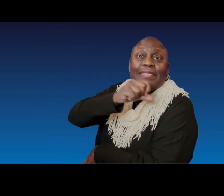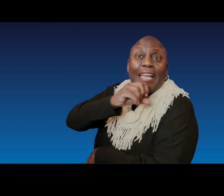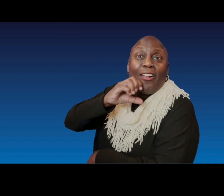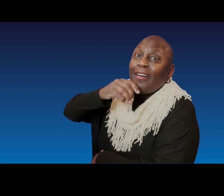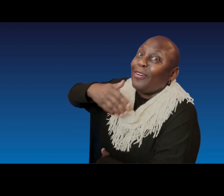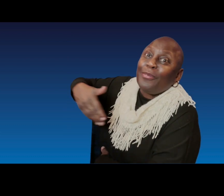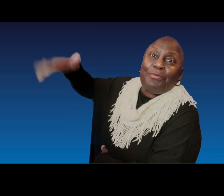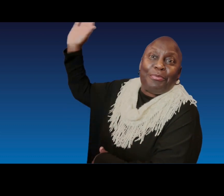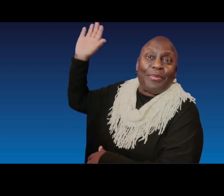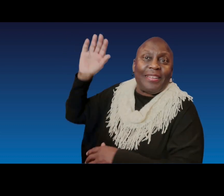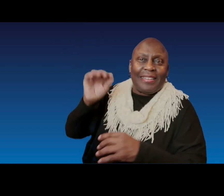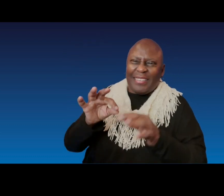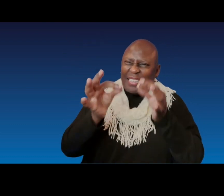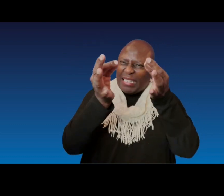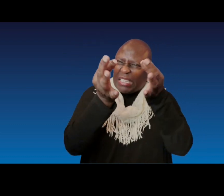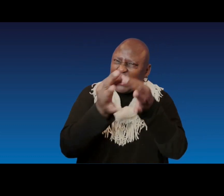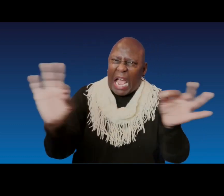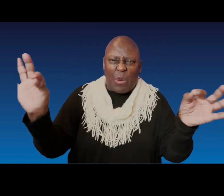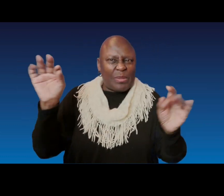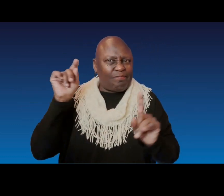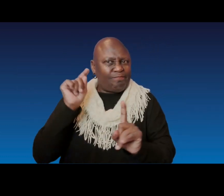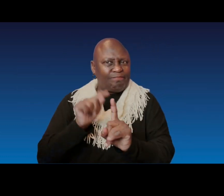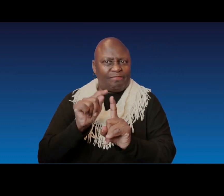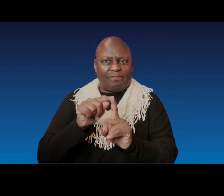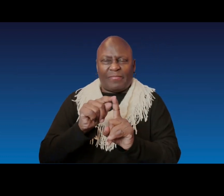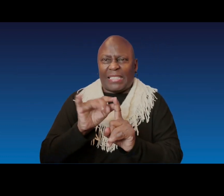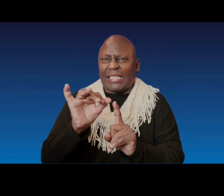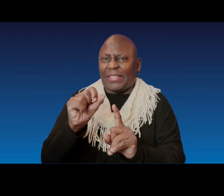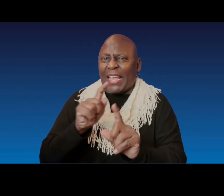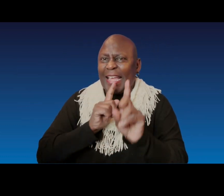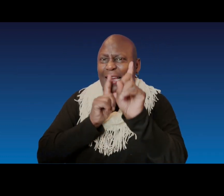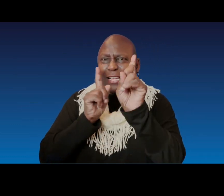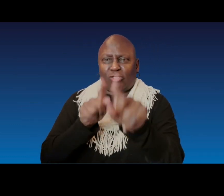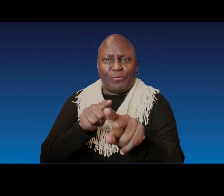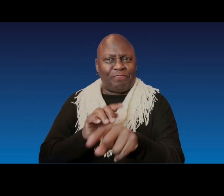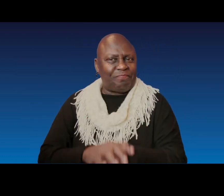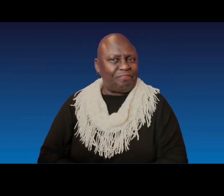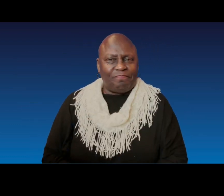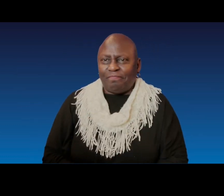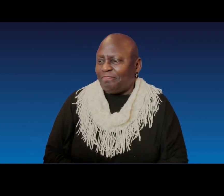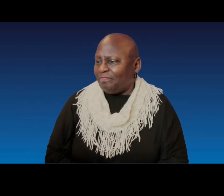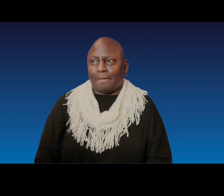We need to keep an eye on the child during class, throughout curriculum and programs